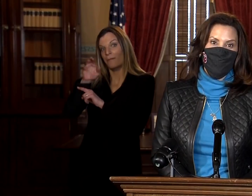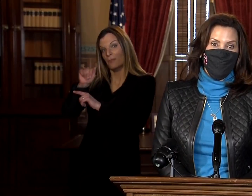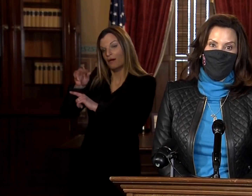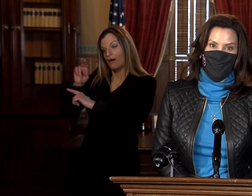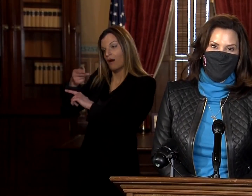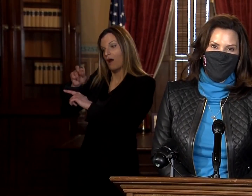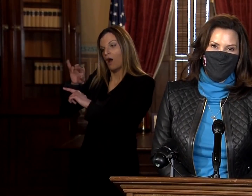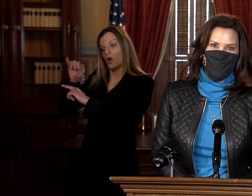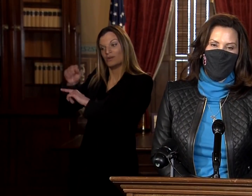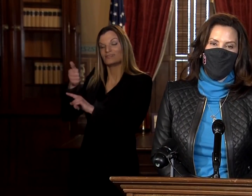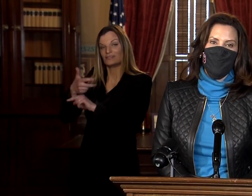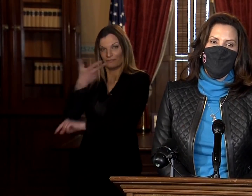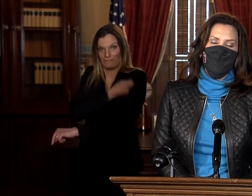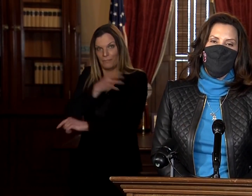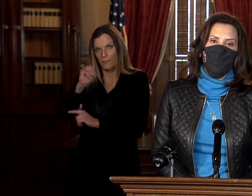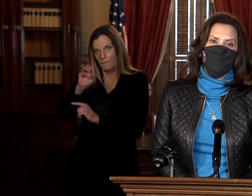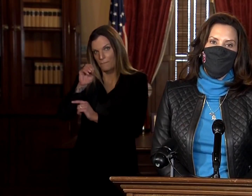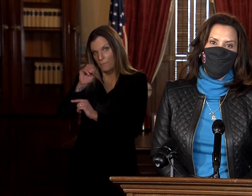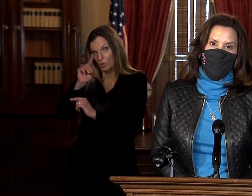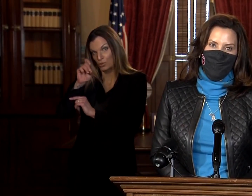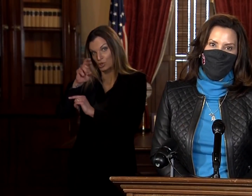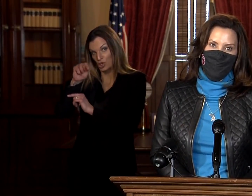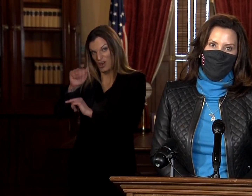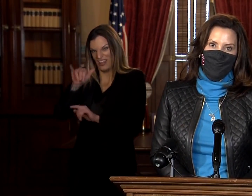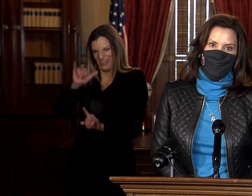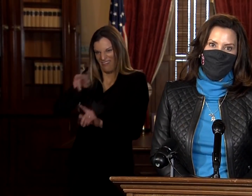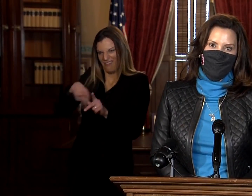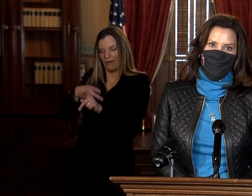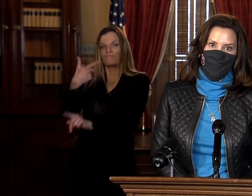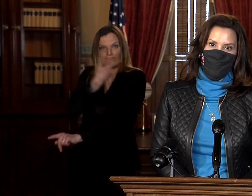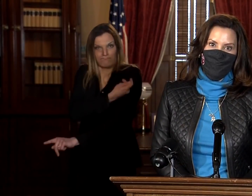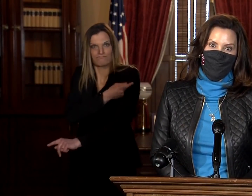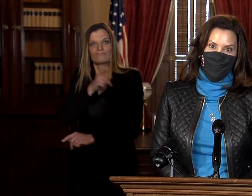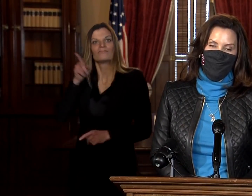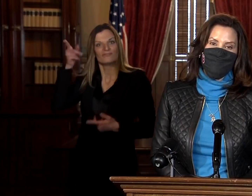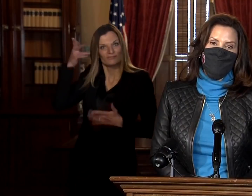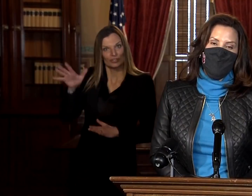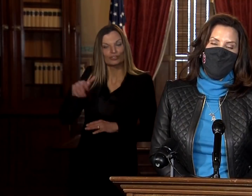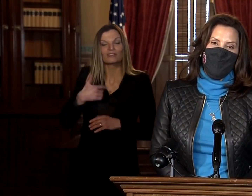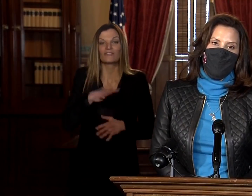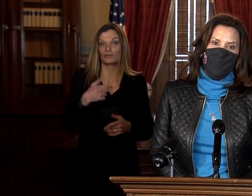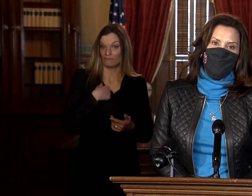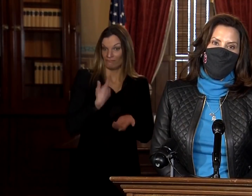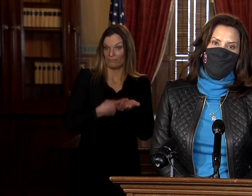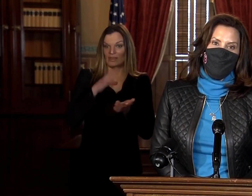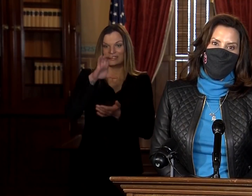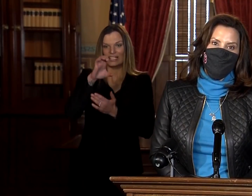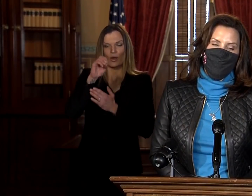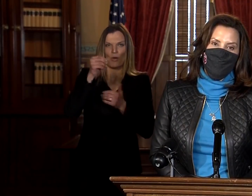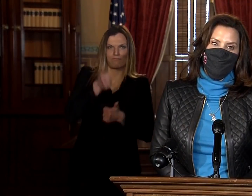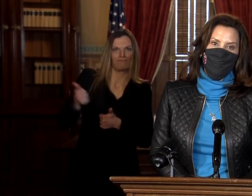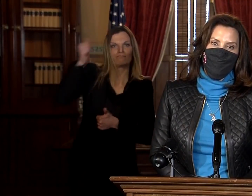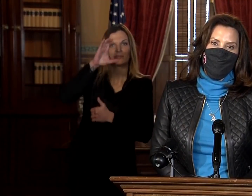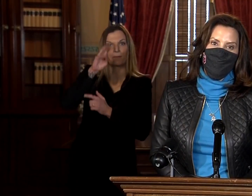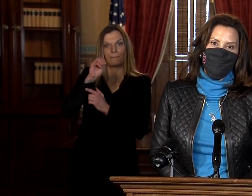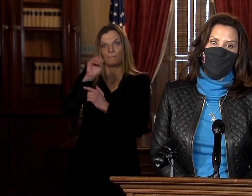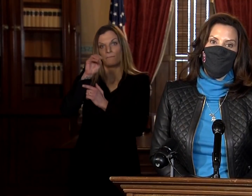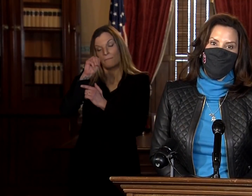I just say this, I know that Dr. The Pfizer Vaccine, I know that The Pfizer Vaccine, I know that vice President-Elect Harris had vice President-Elect Harris had the Moderna Vaccine today.